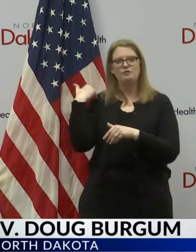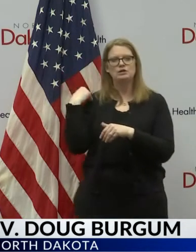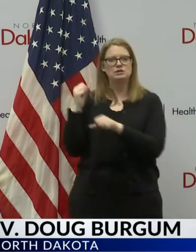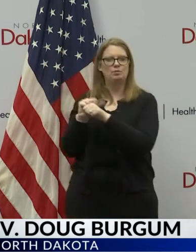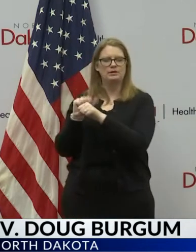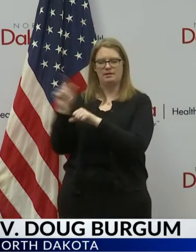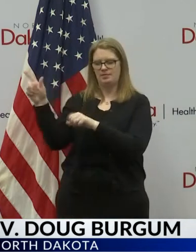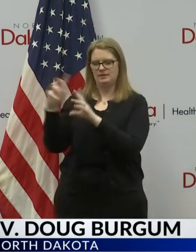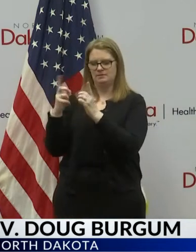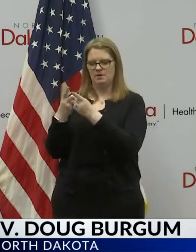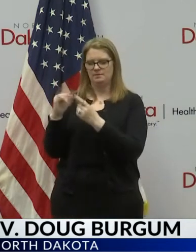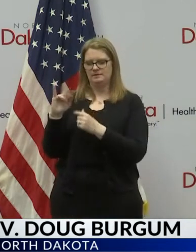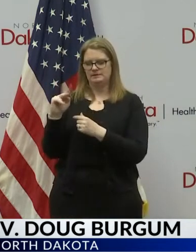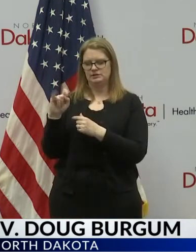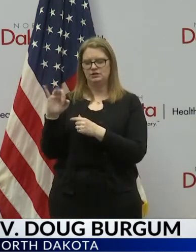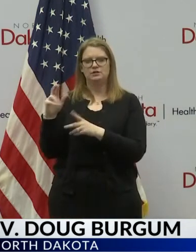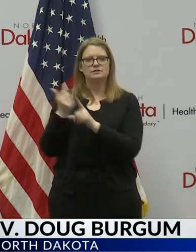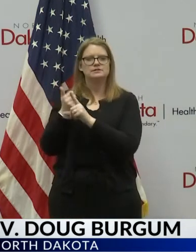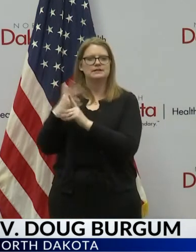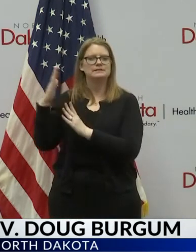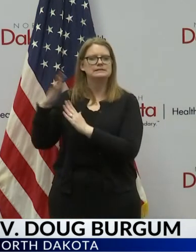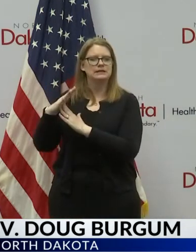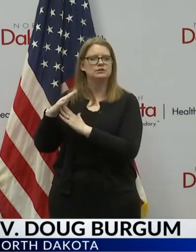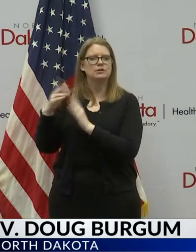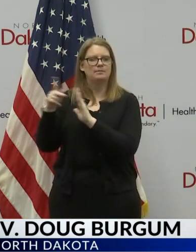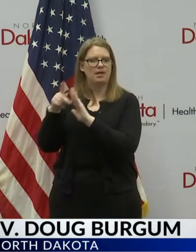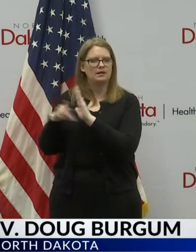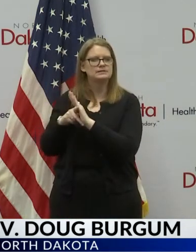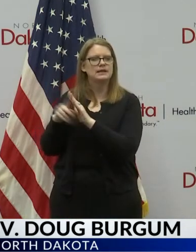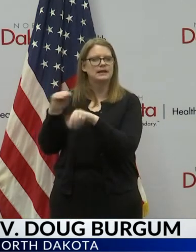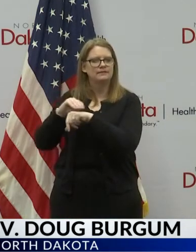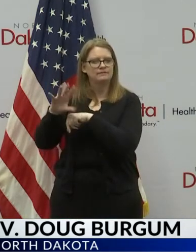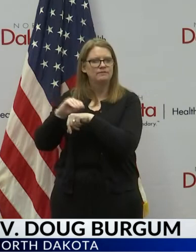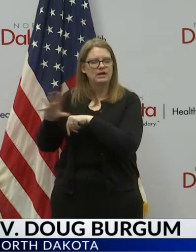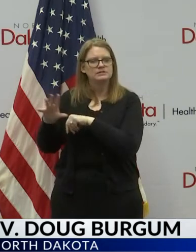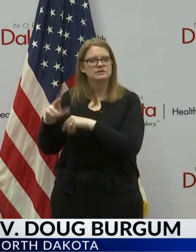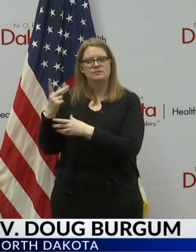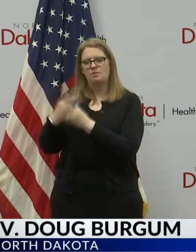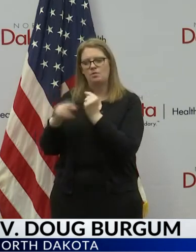EXPERIENCE BACK TO NORTH DAKOTA. PRIOR TO THOSE ROLES AT THE DEPARTMENT OF INTERIOR, SHE